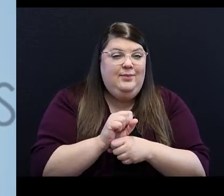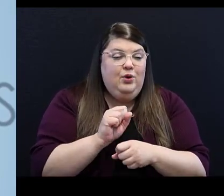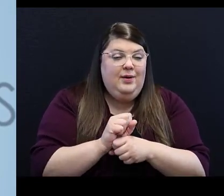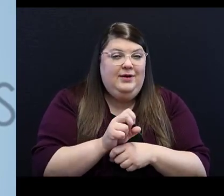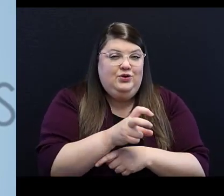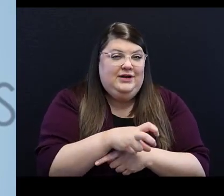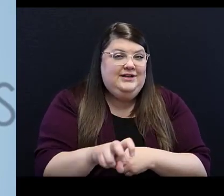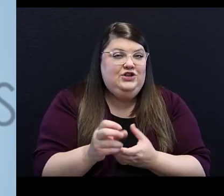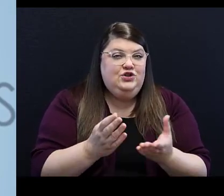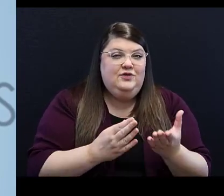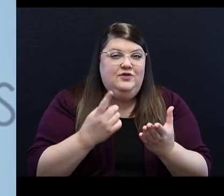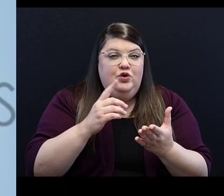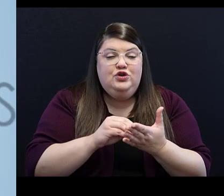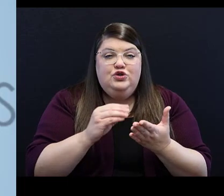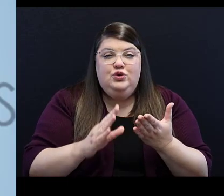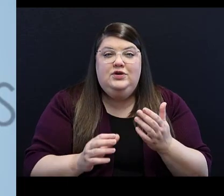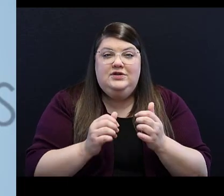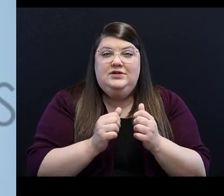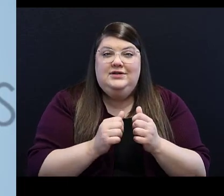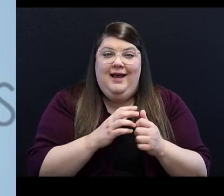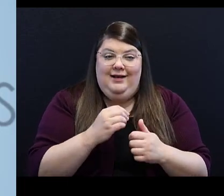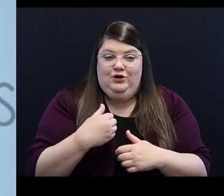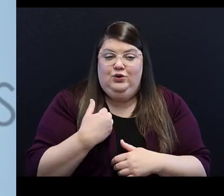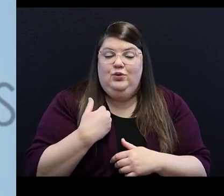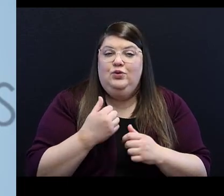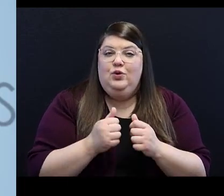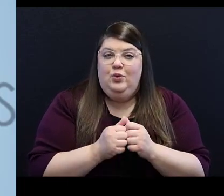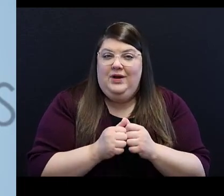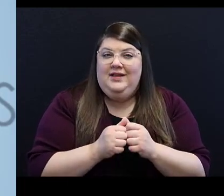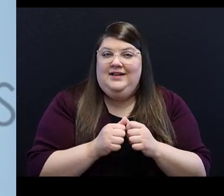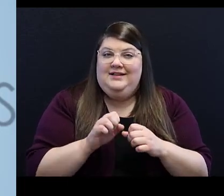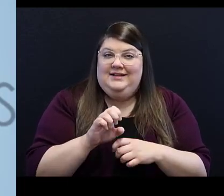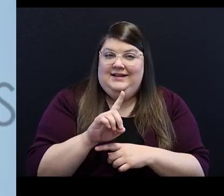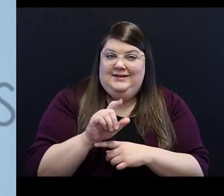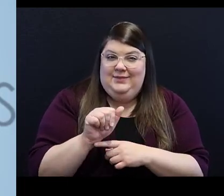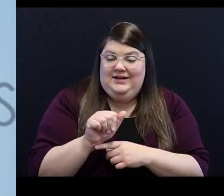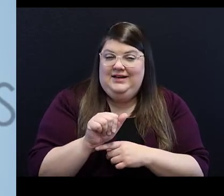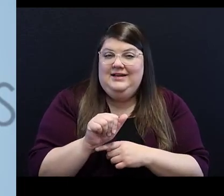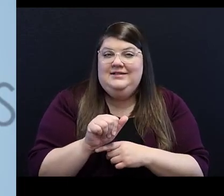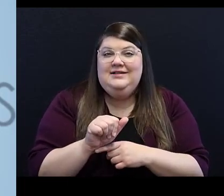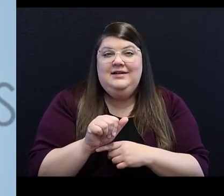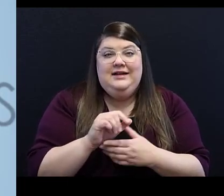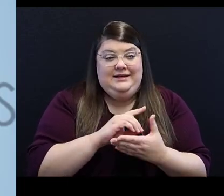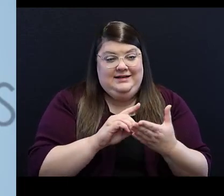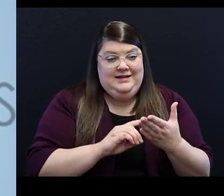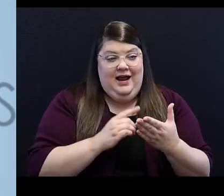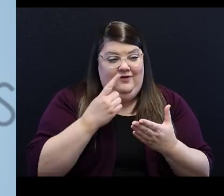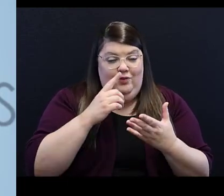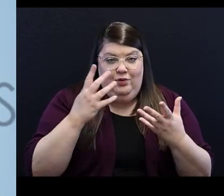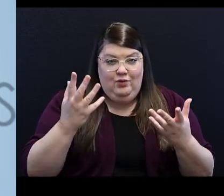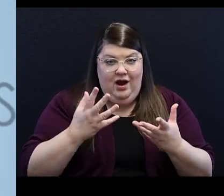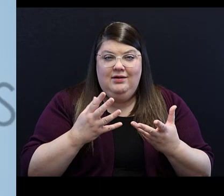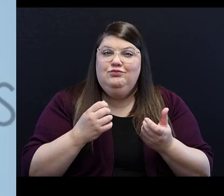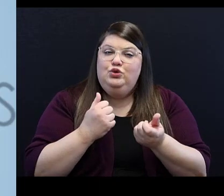services for students and youth with disabilities that are designed to assist them in exploring